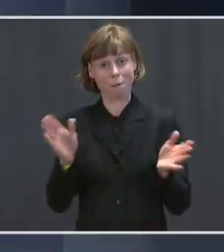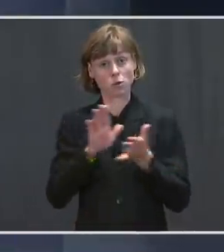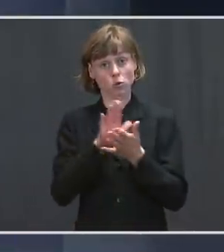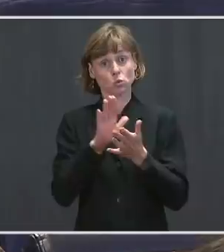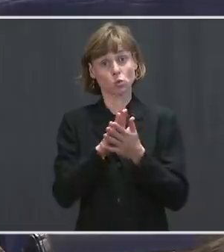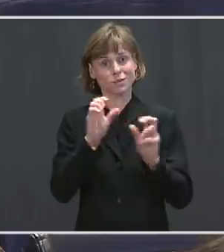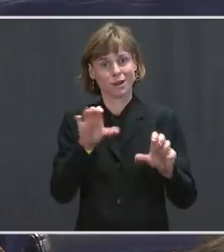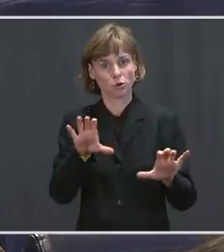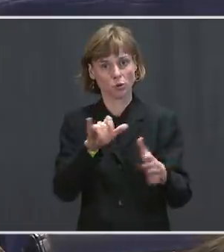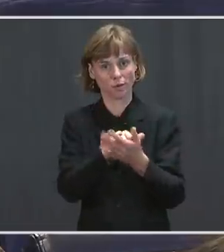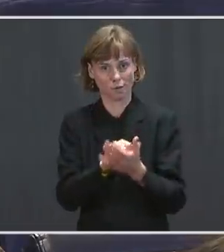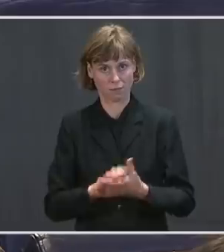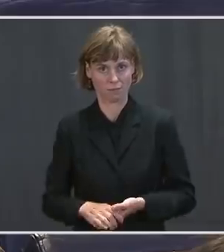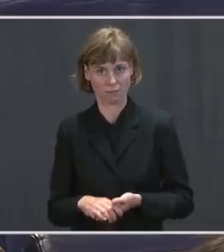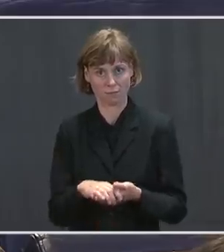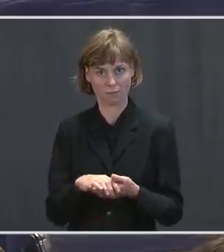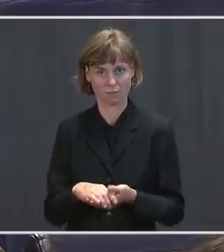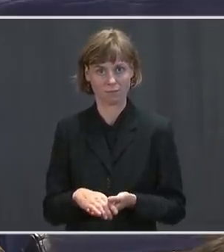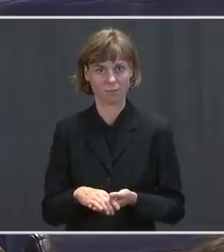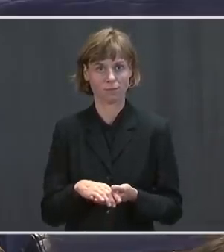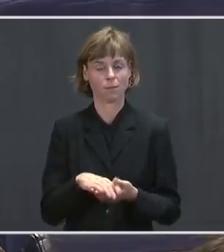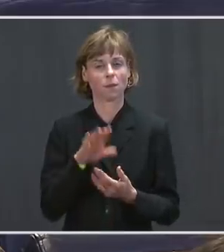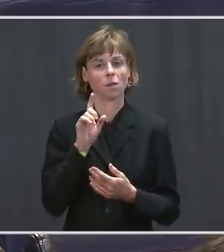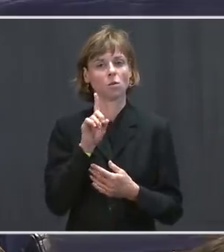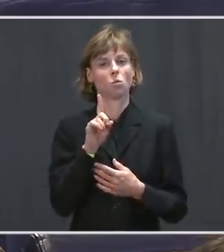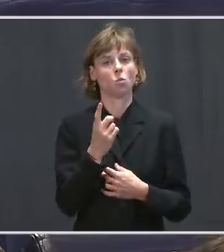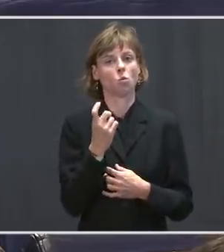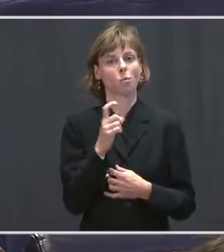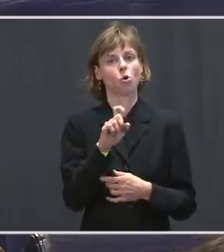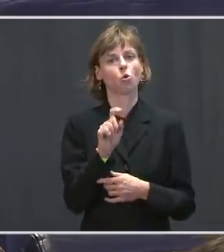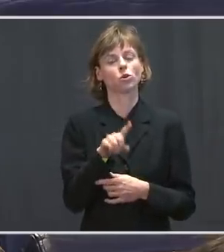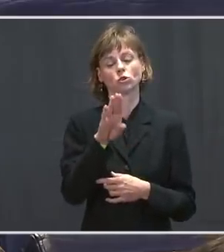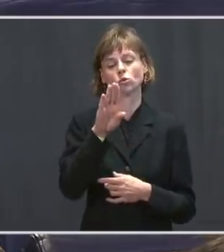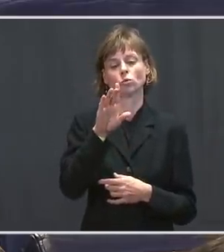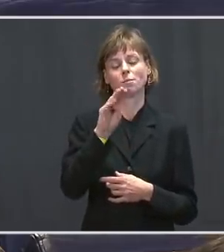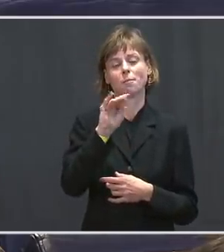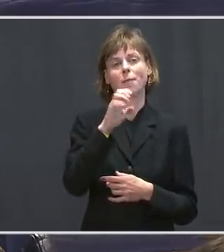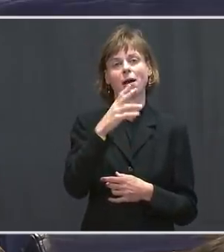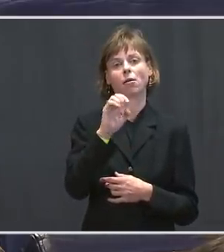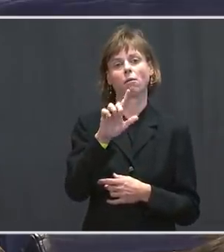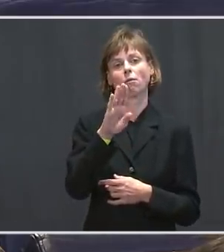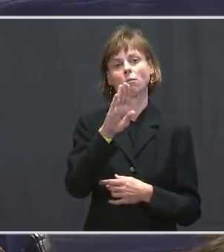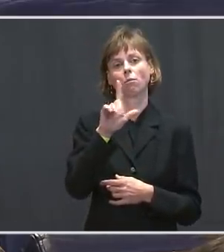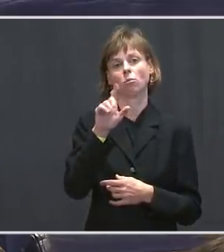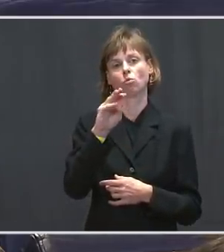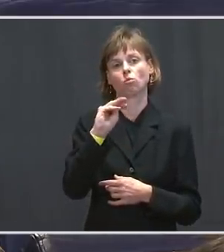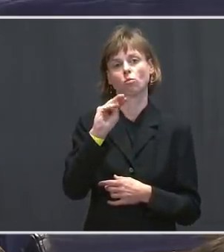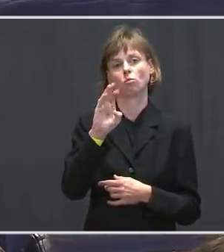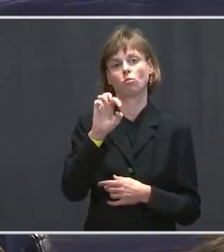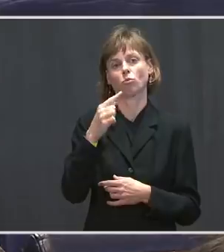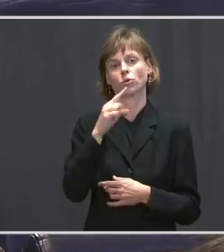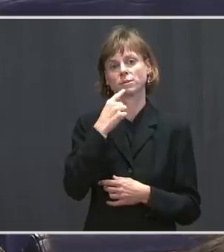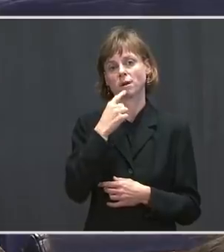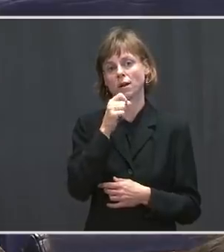The Press: One more question on this point. Michael Bloomberg said yesterday that it's time for President Biden to stand up